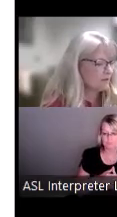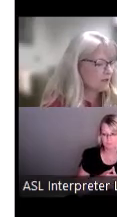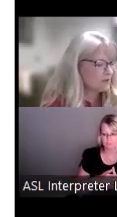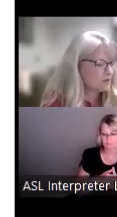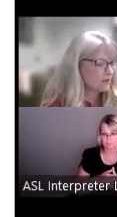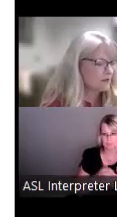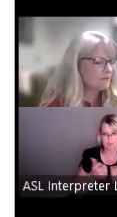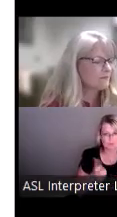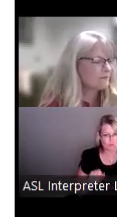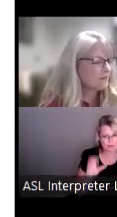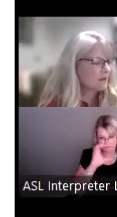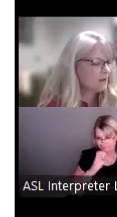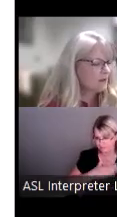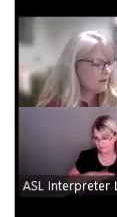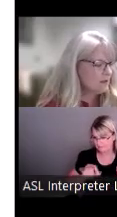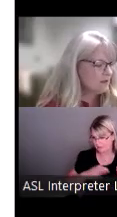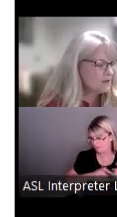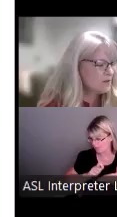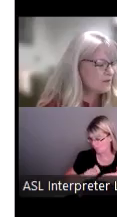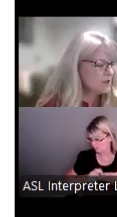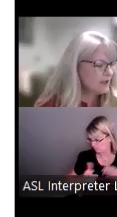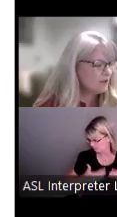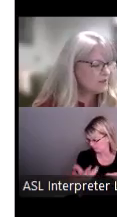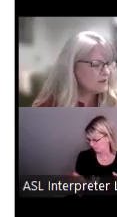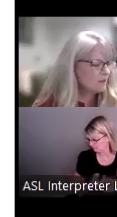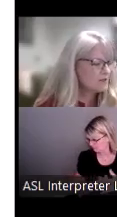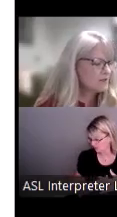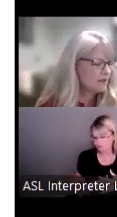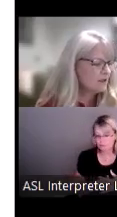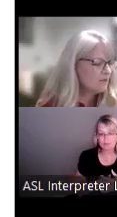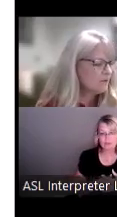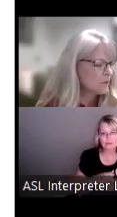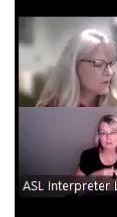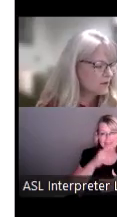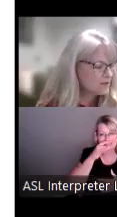find my notes on it, so the toddlers that were studied for